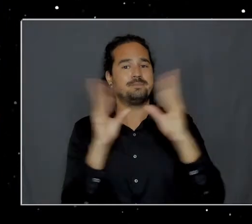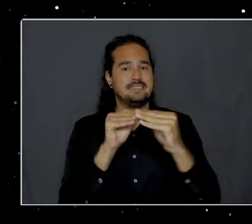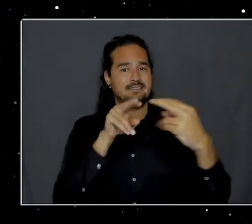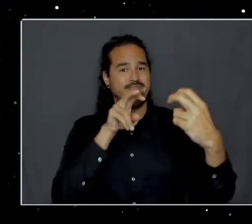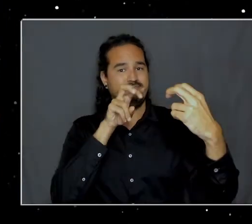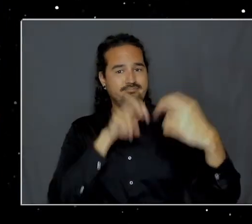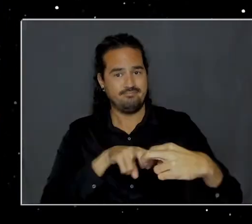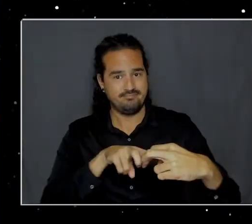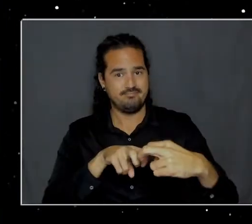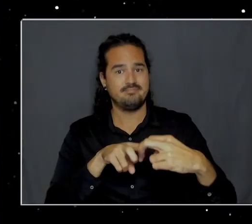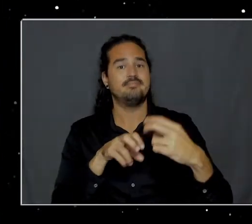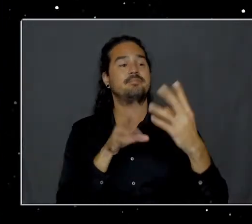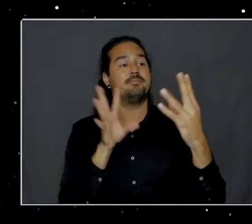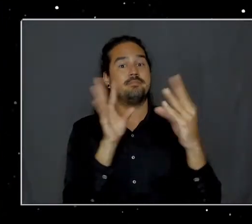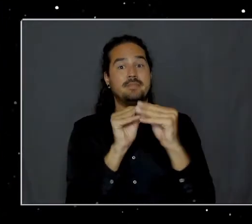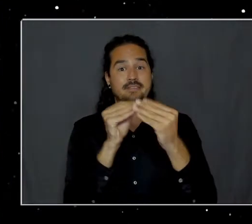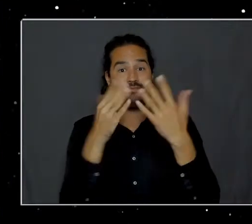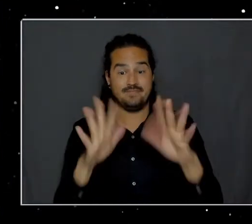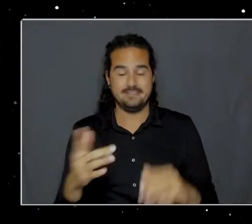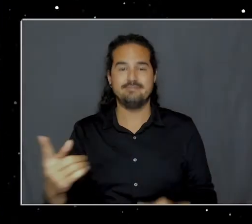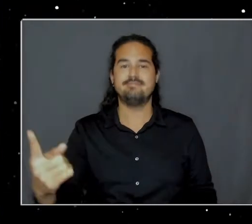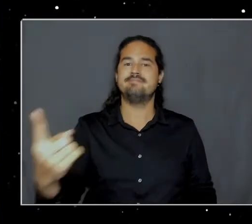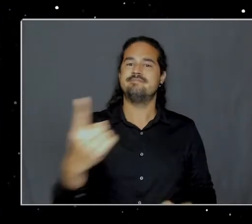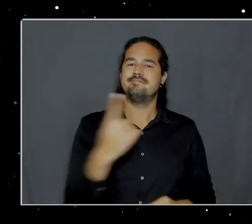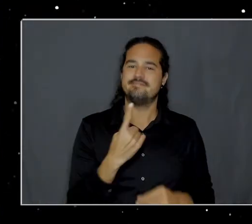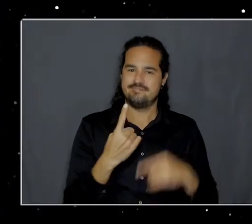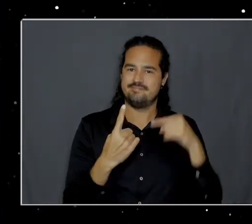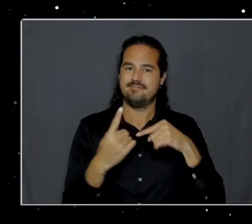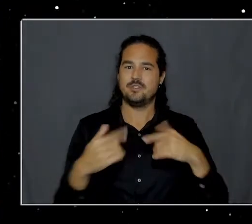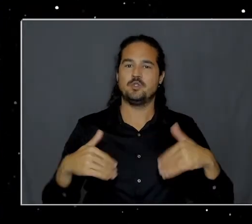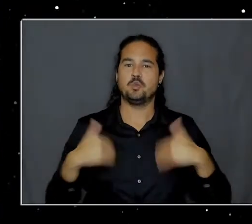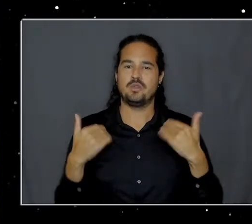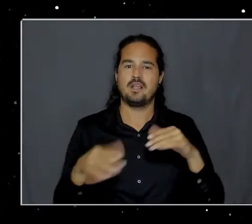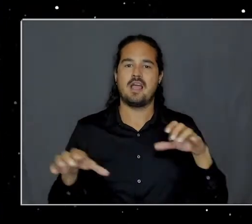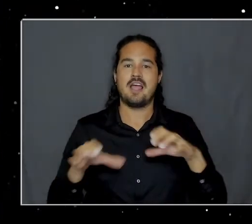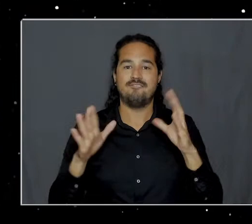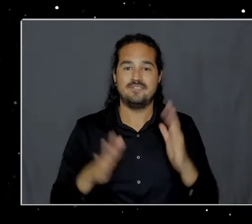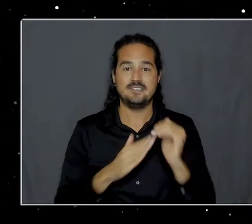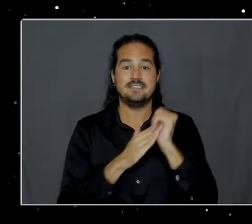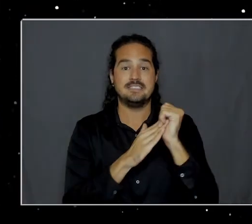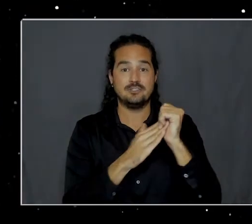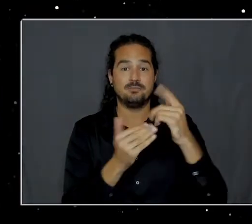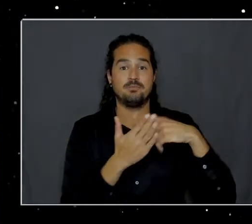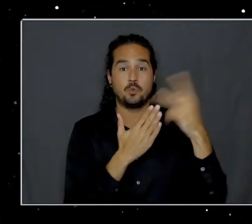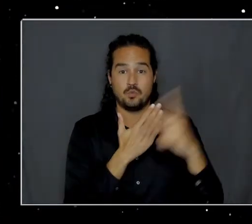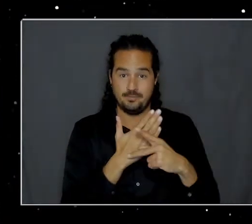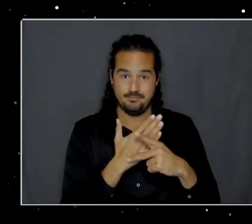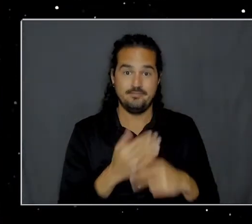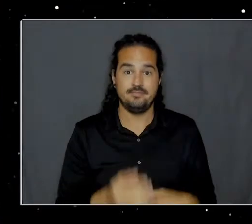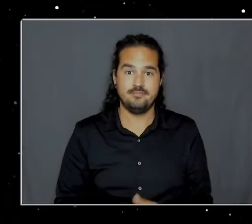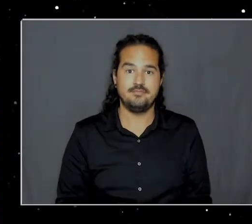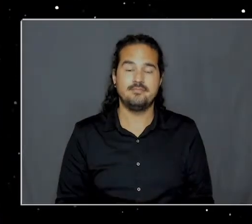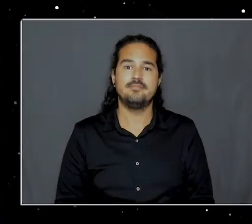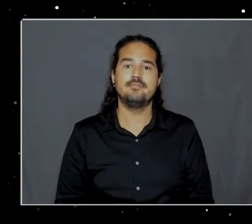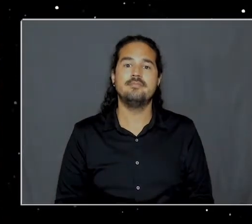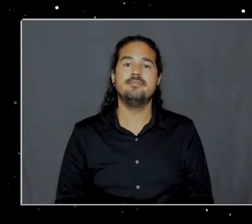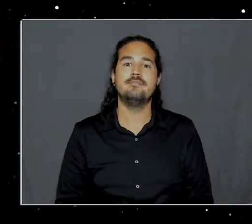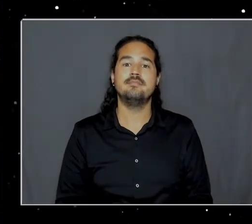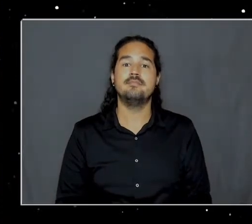PERSON, AND THEN CAME DIRECTLY FROM THAT DAY OF SCHOOL TO OUR YOUNG ACTIVISTS LEADERS PROGRAM